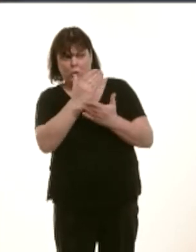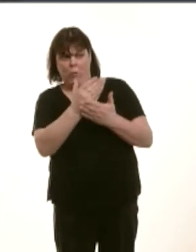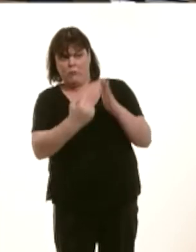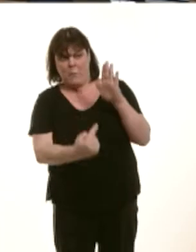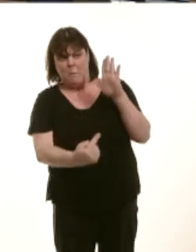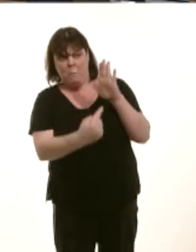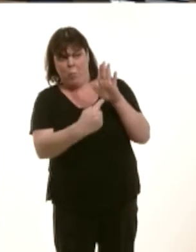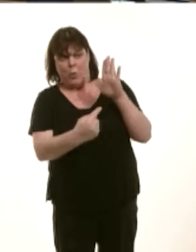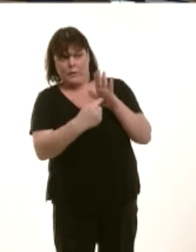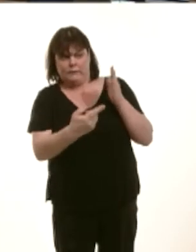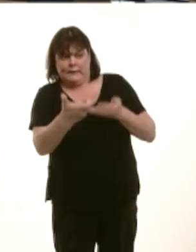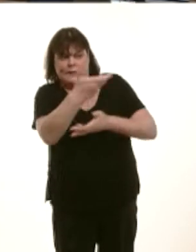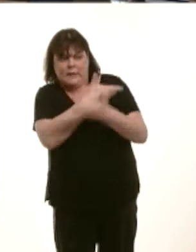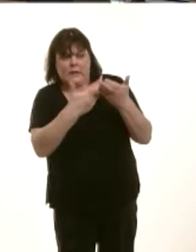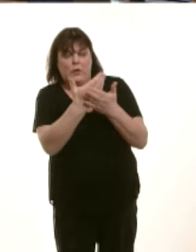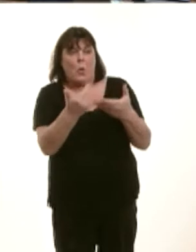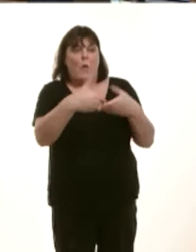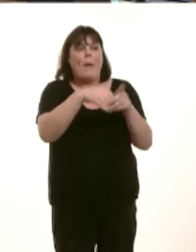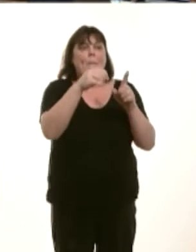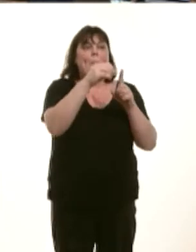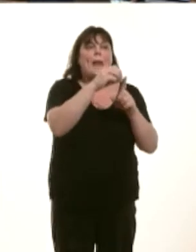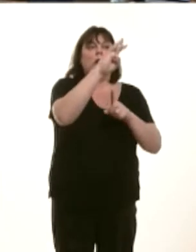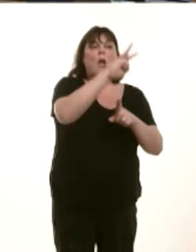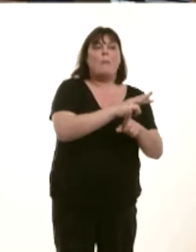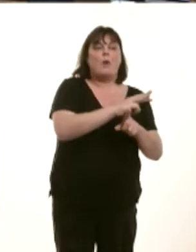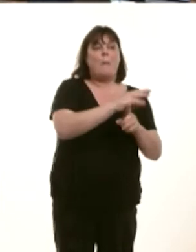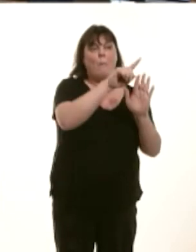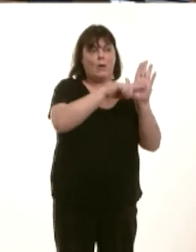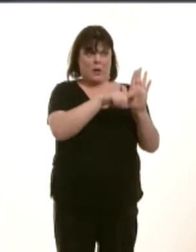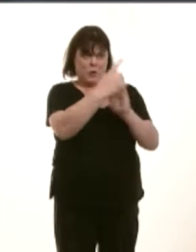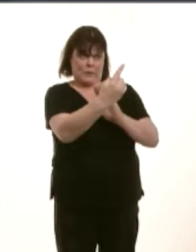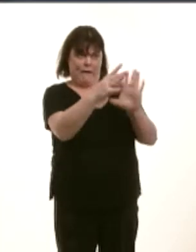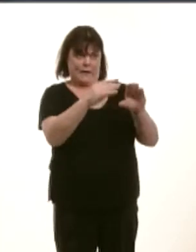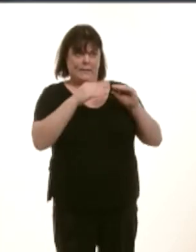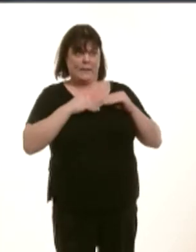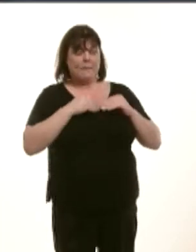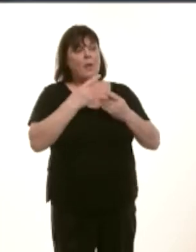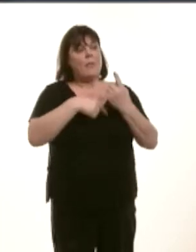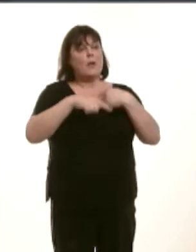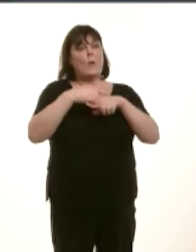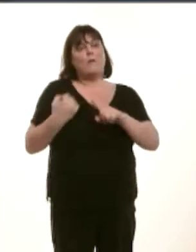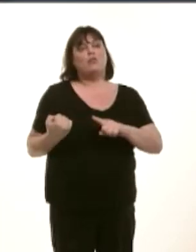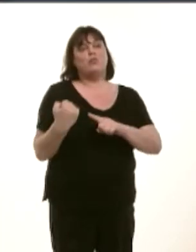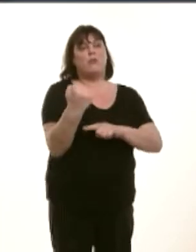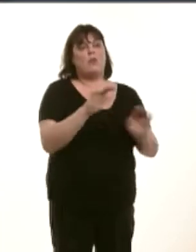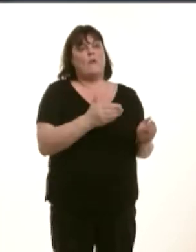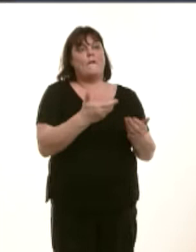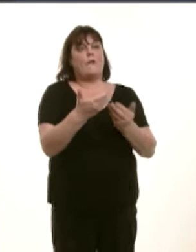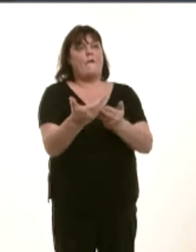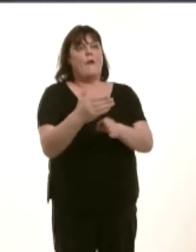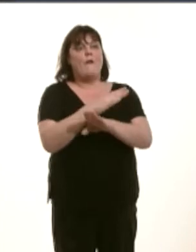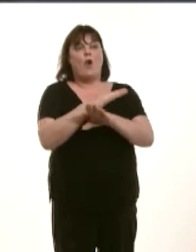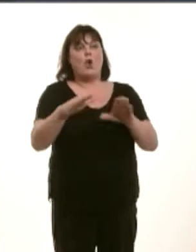around the Plaid Cymru policy, which youíve since adopted, for a train service run as